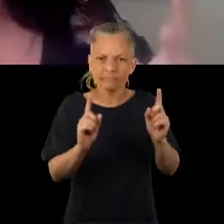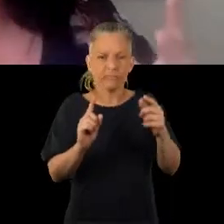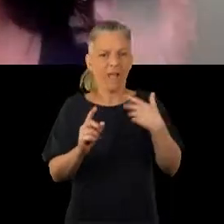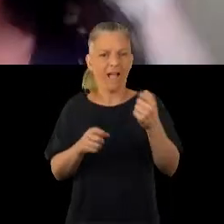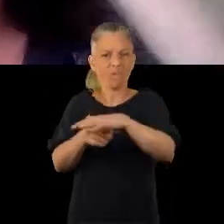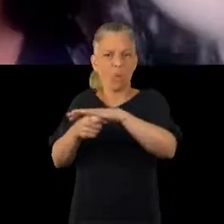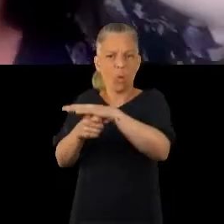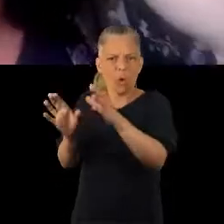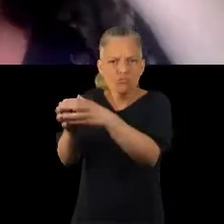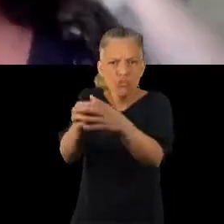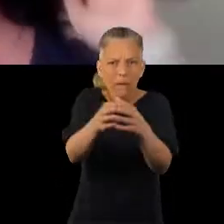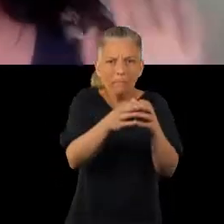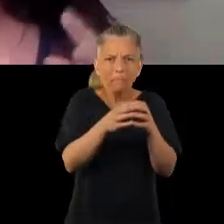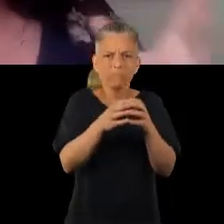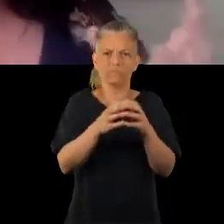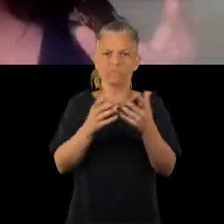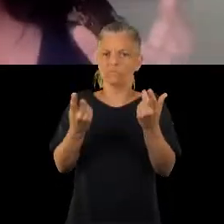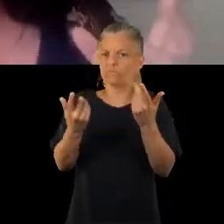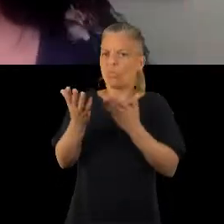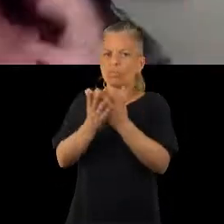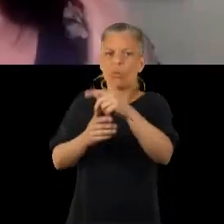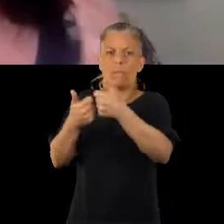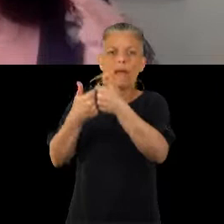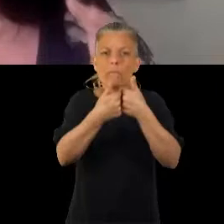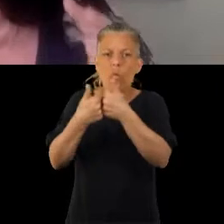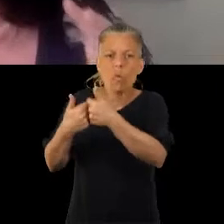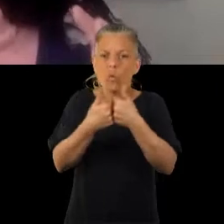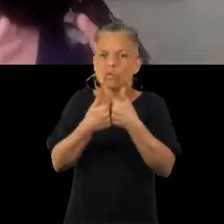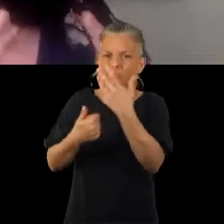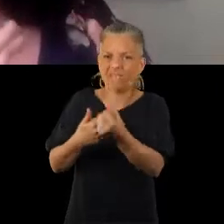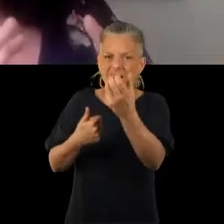whether it’s a charity or the NHS or whatever, the main thing is to get across what peer support